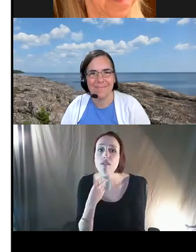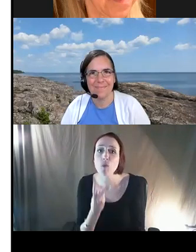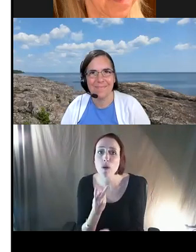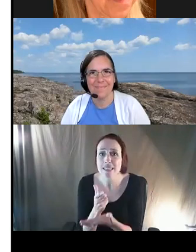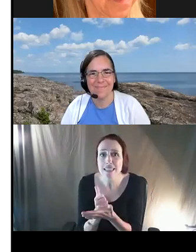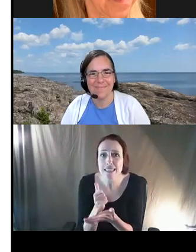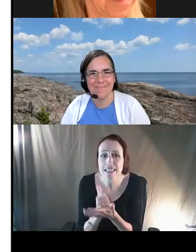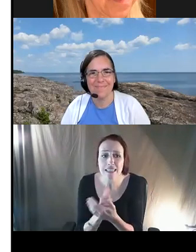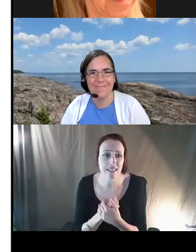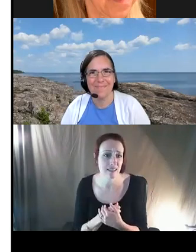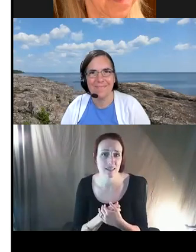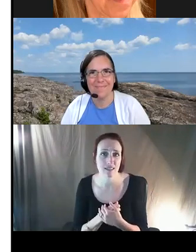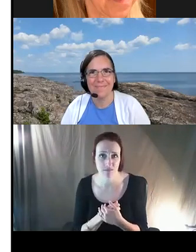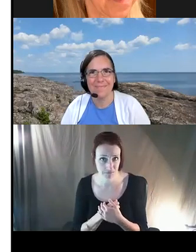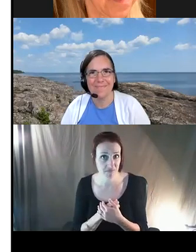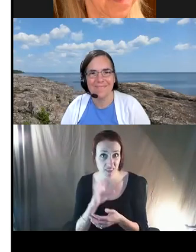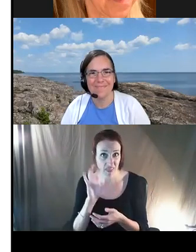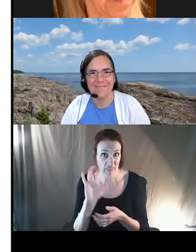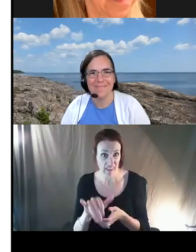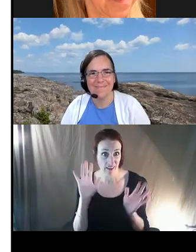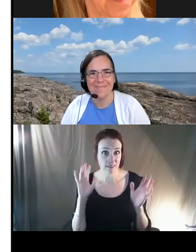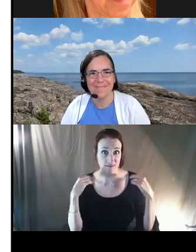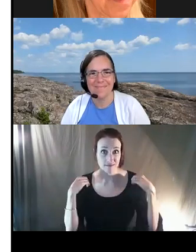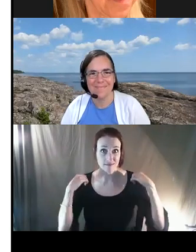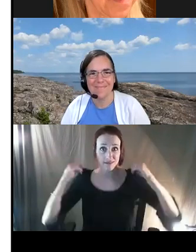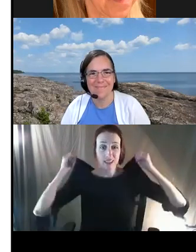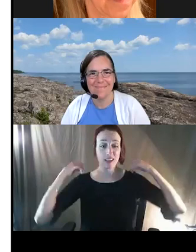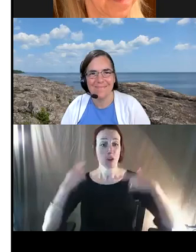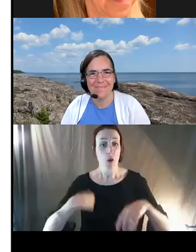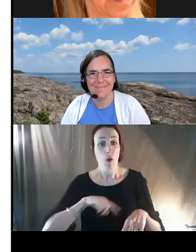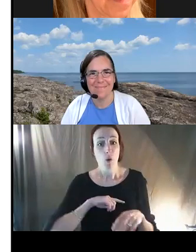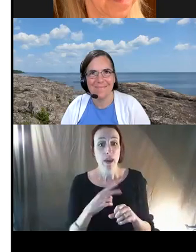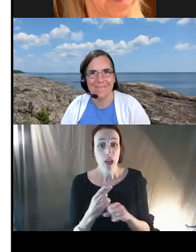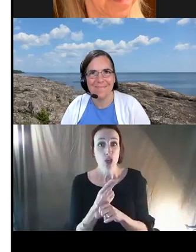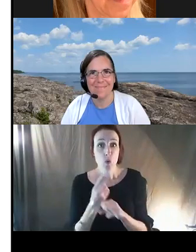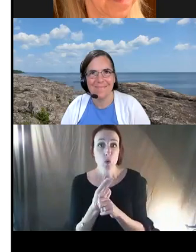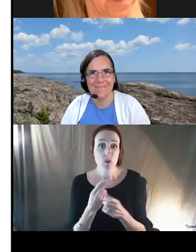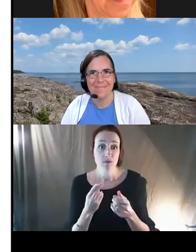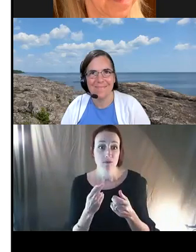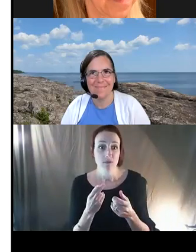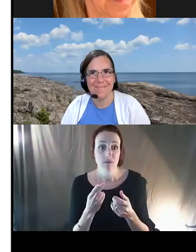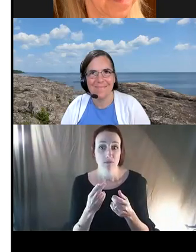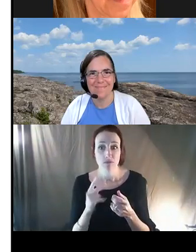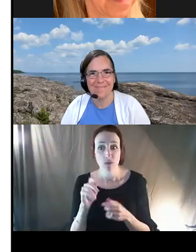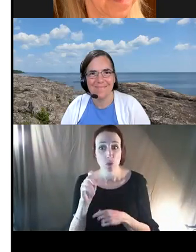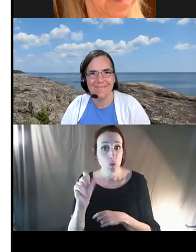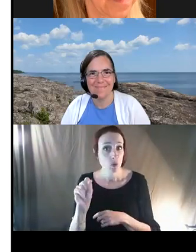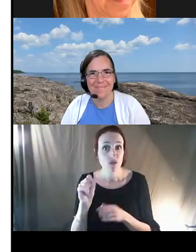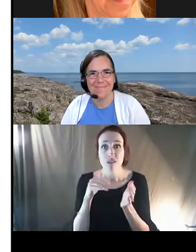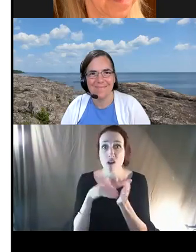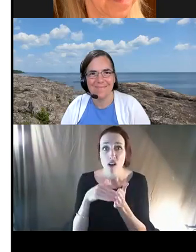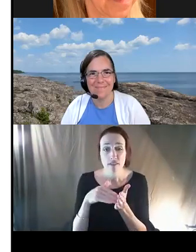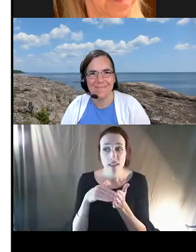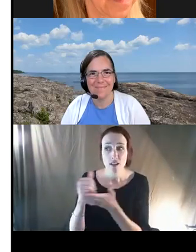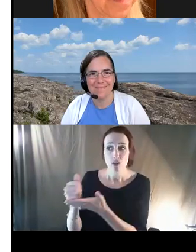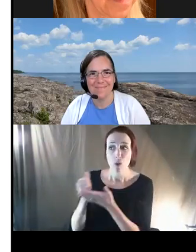We use digital tools to help process things